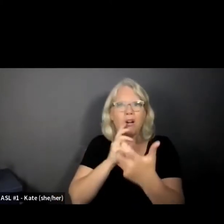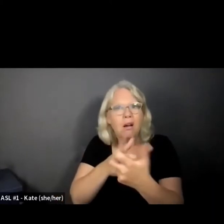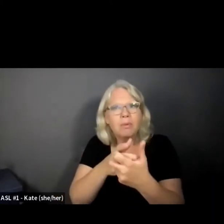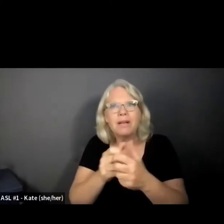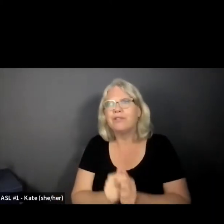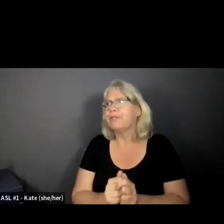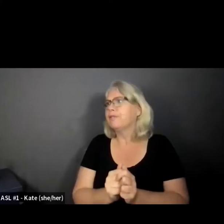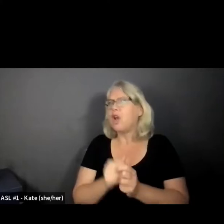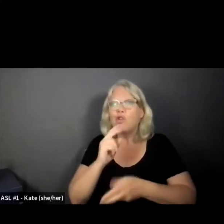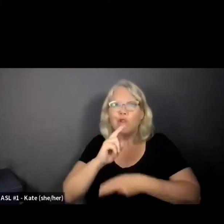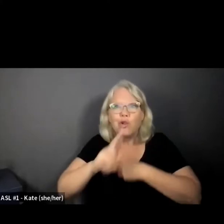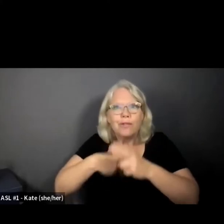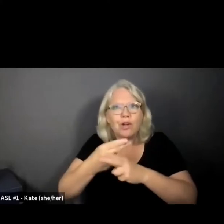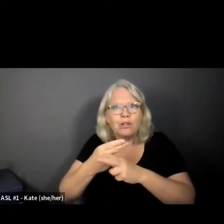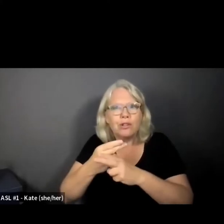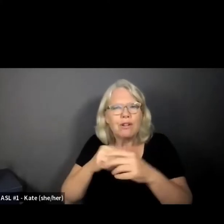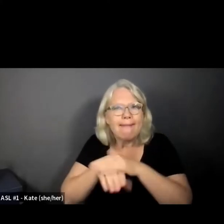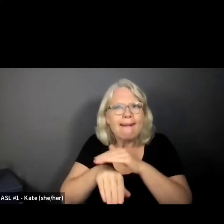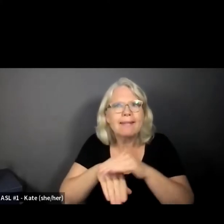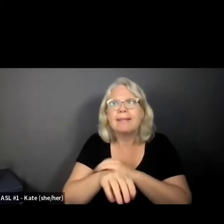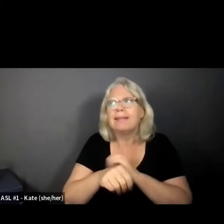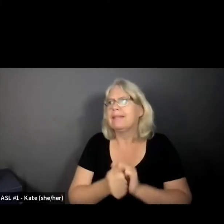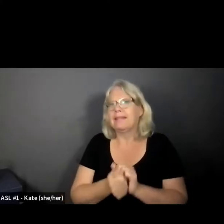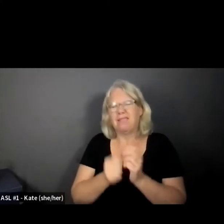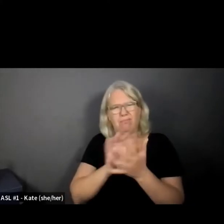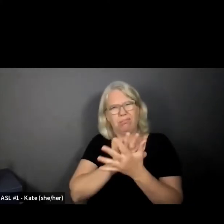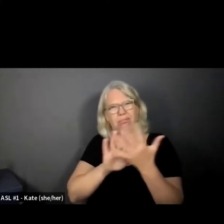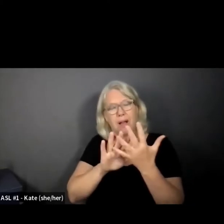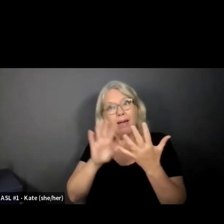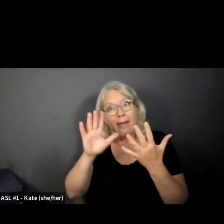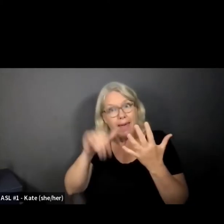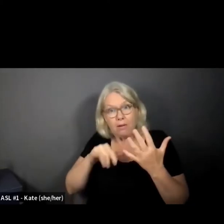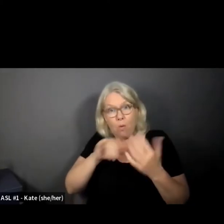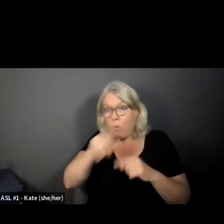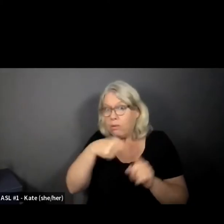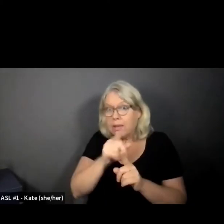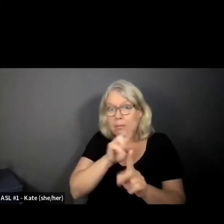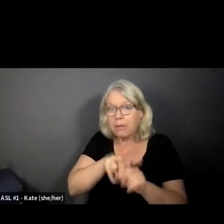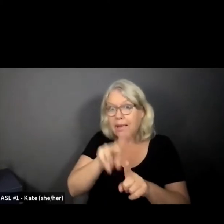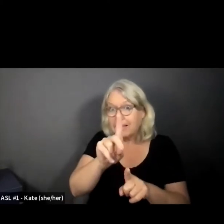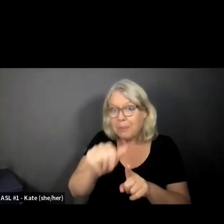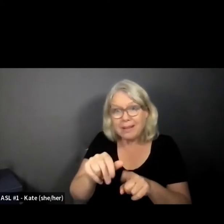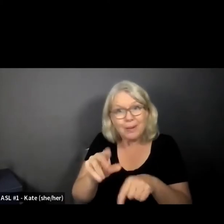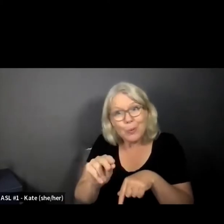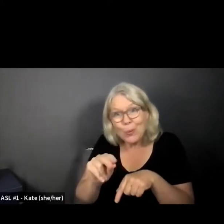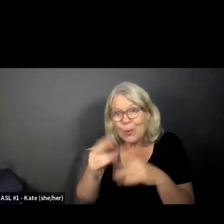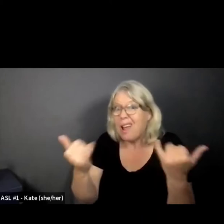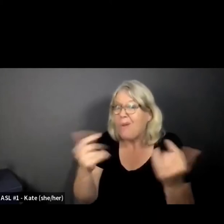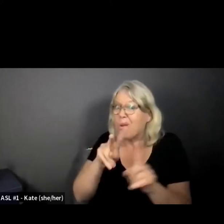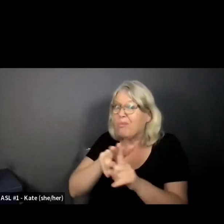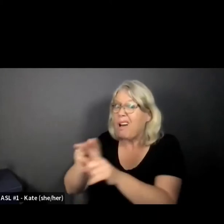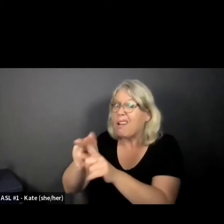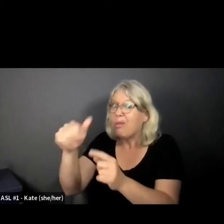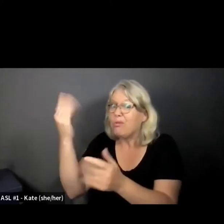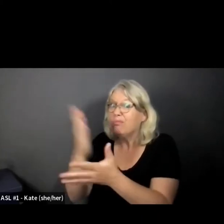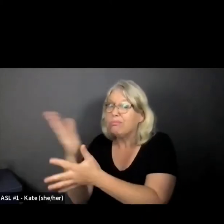APPLIED ACROSS MANY PROTECTED GROUNDS, INCLUDING FAMILY STATUS, RELIGION AND GENDER IDENTITY.